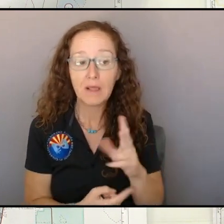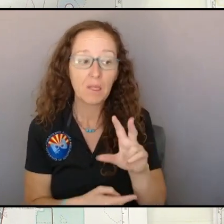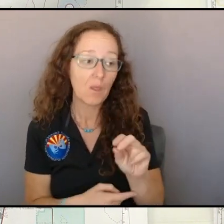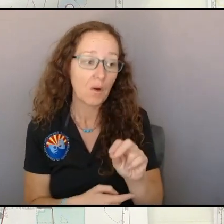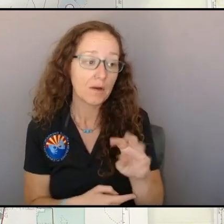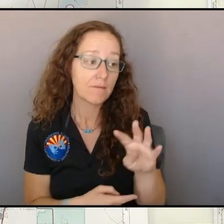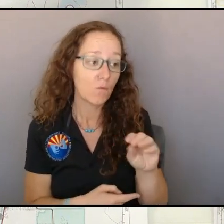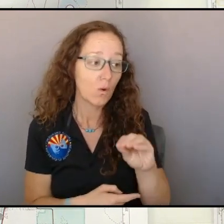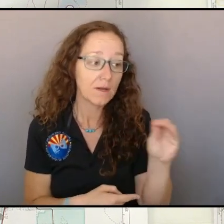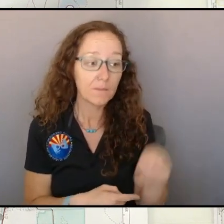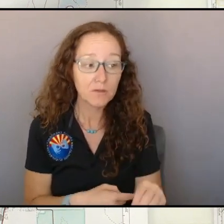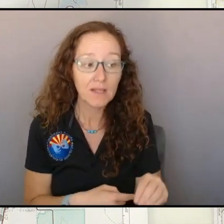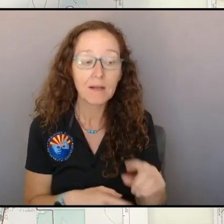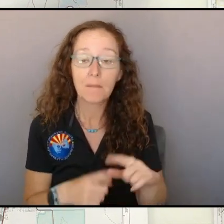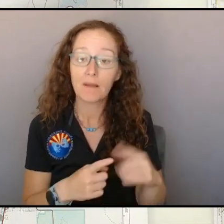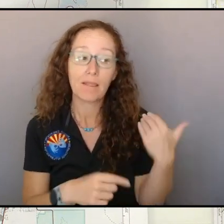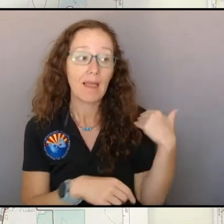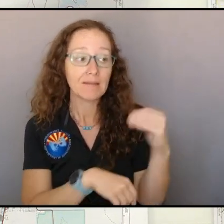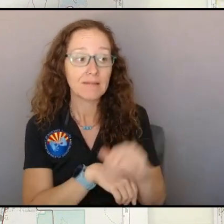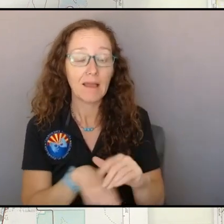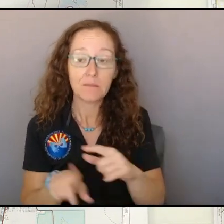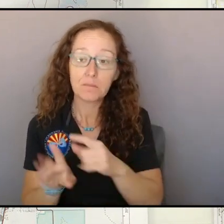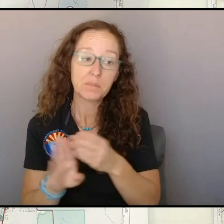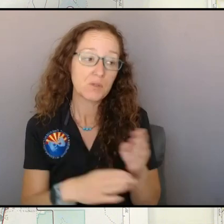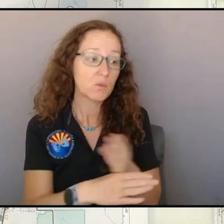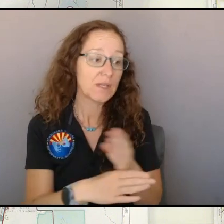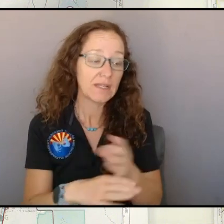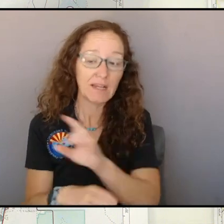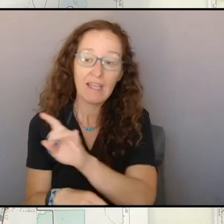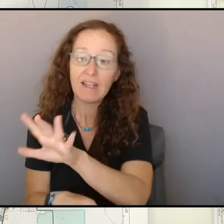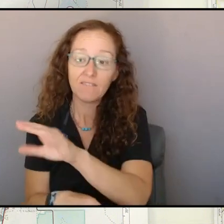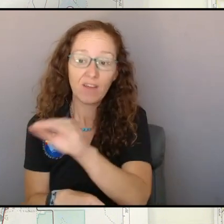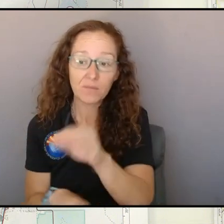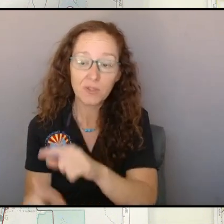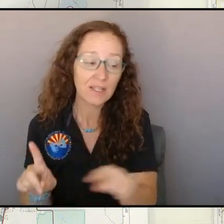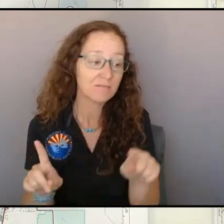near 100%. So that was a huge, huge increase. I want to walk